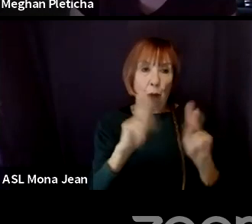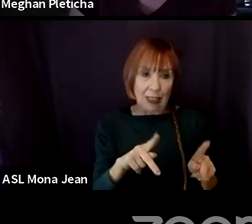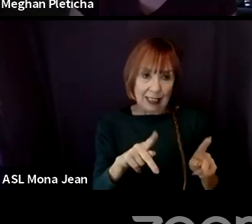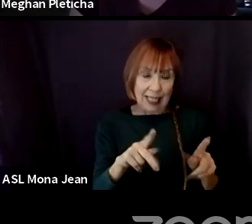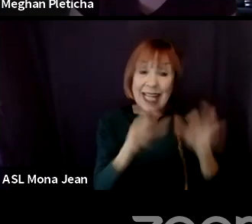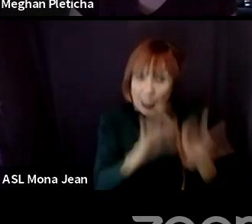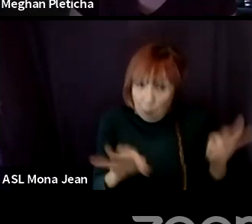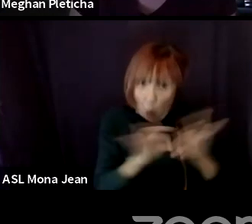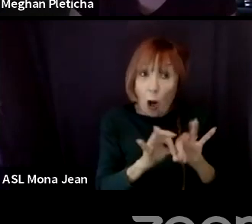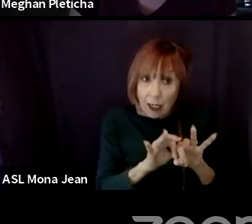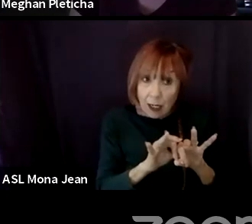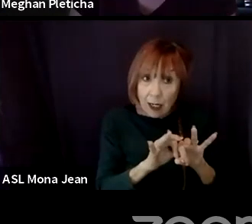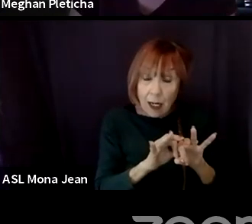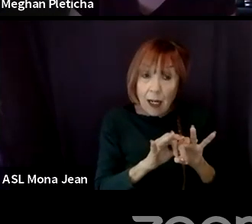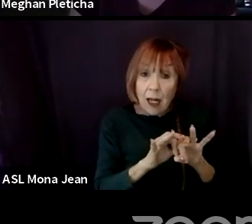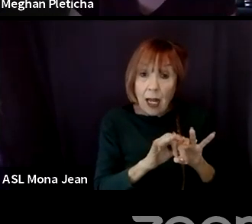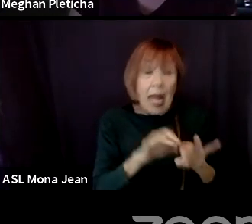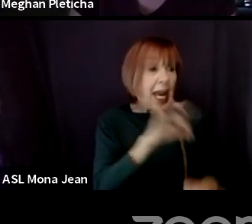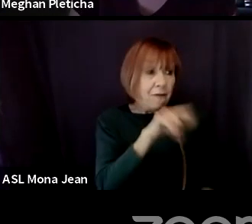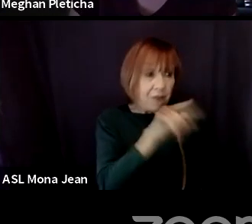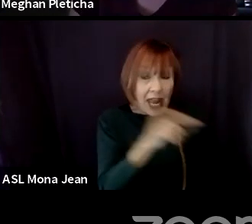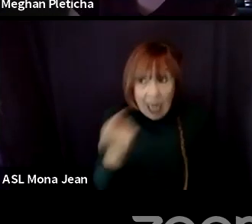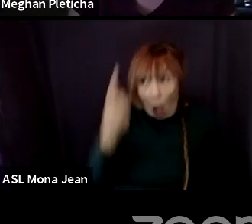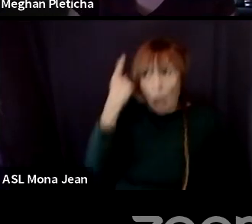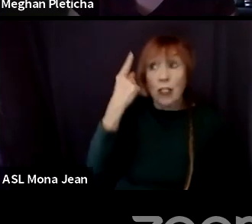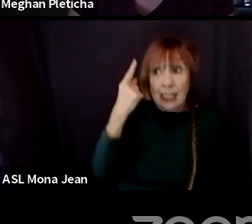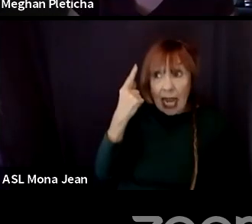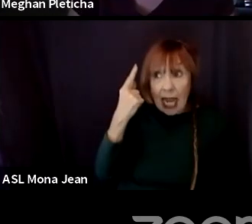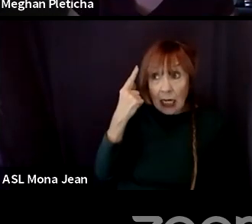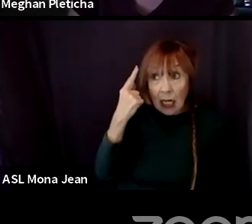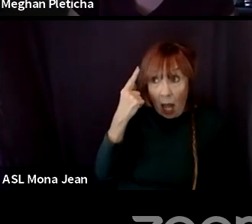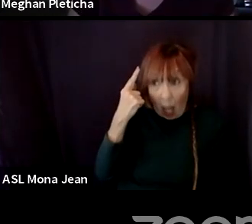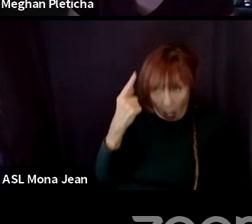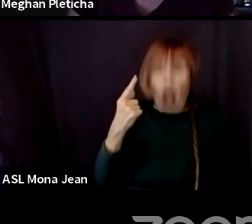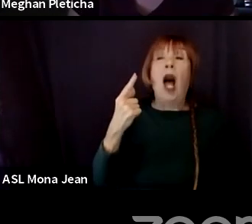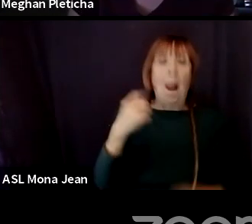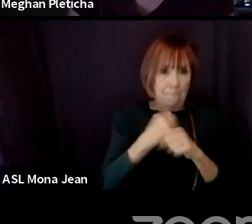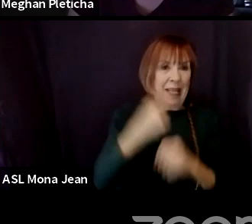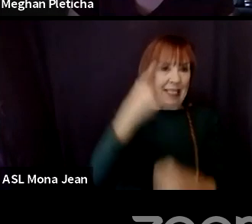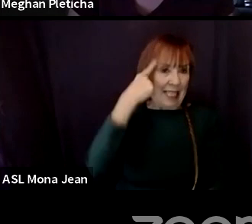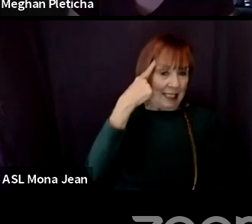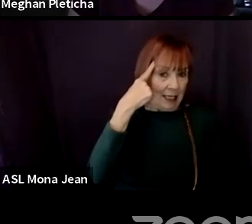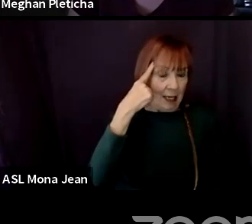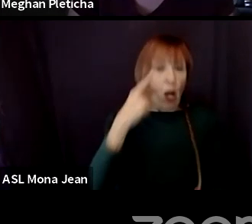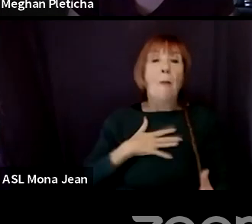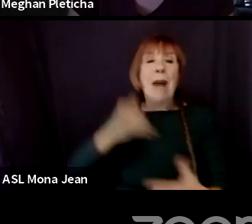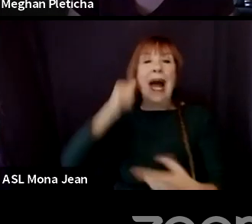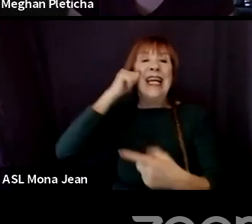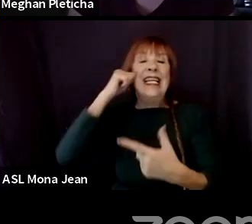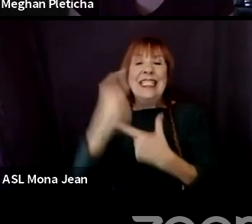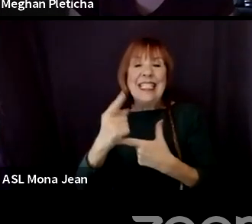if they get it and they're literal, then that makes sense. My sister is part of Oprah's Book Club,